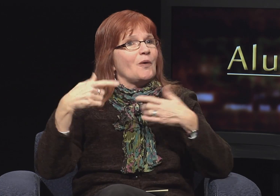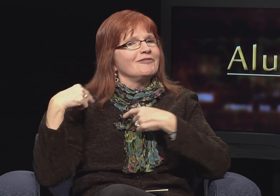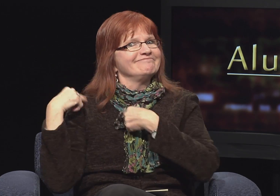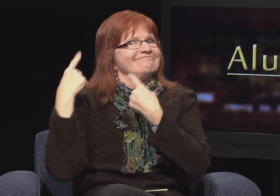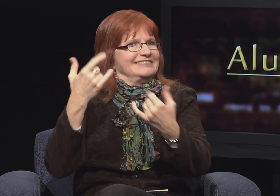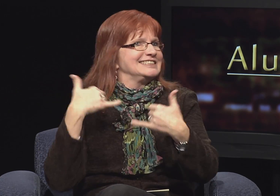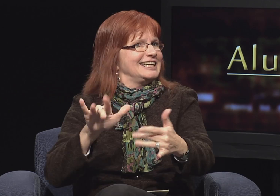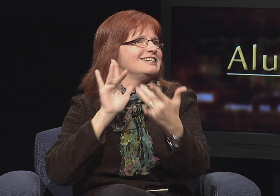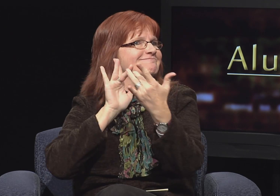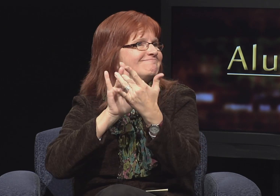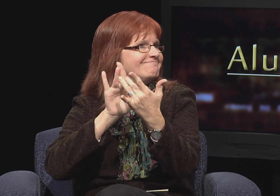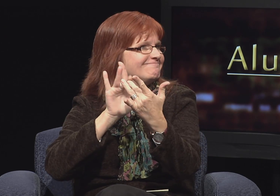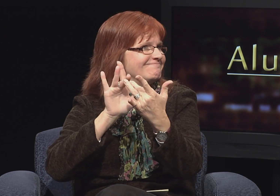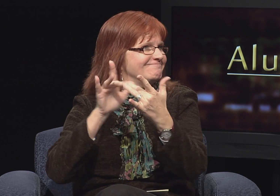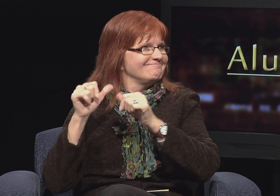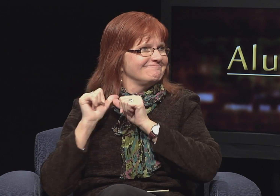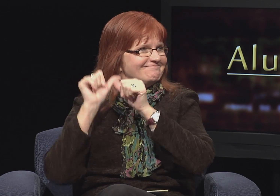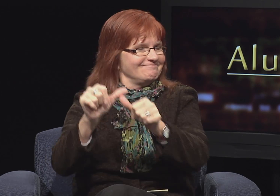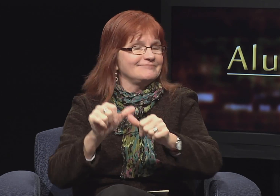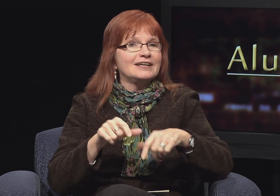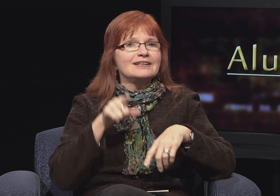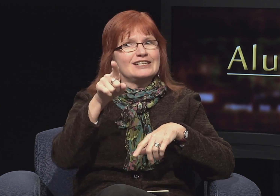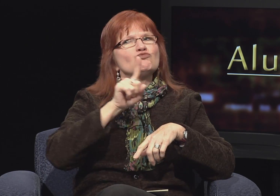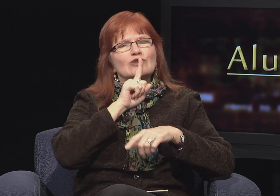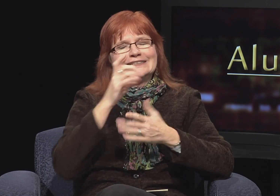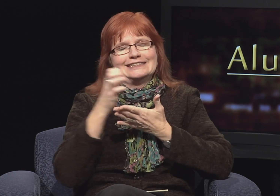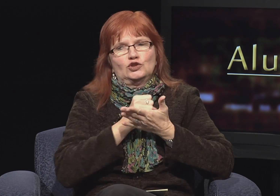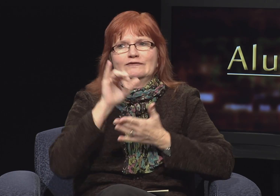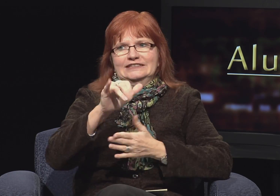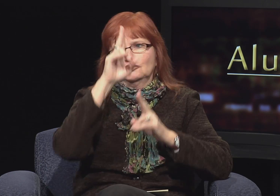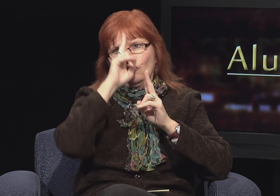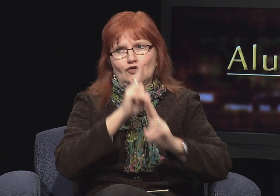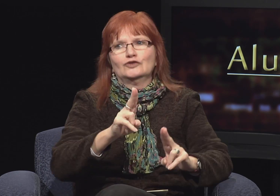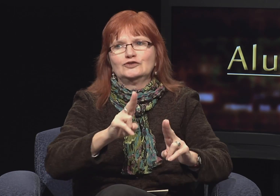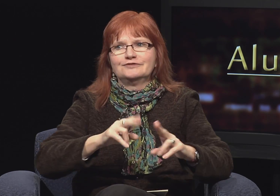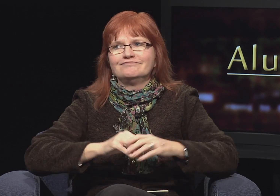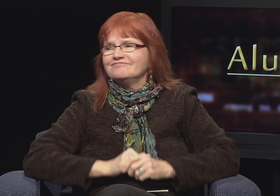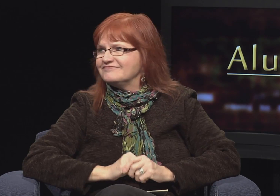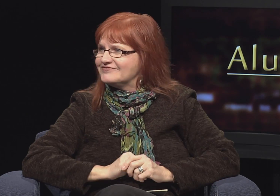And he stays connected that way. We believe his is worthy of this honor.